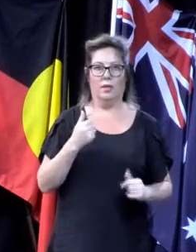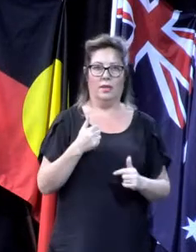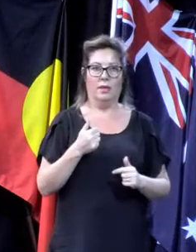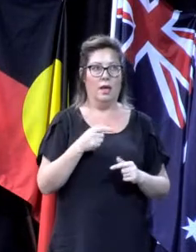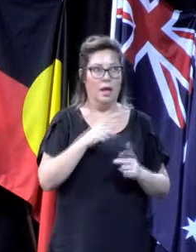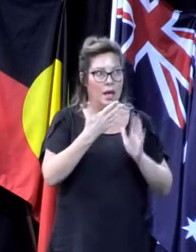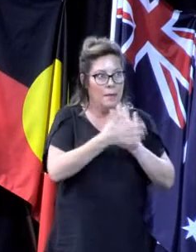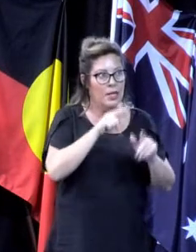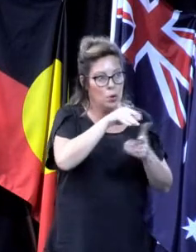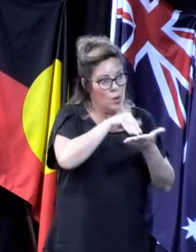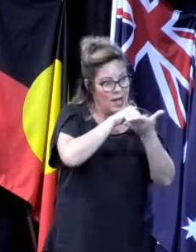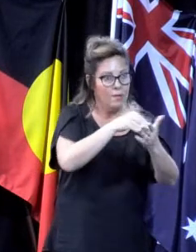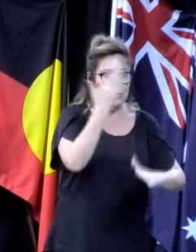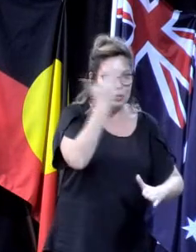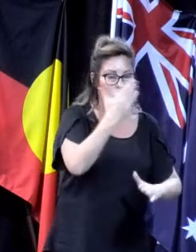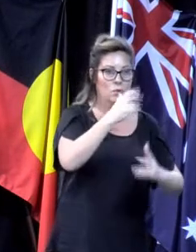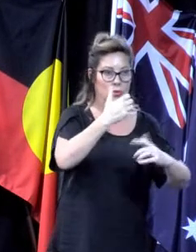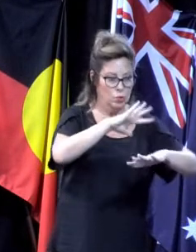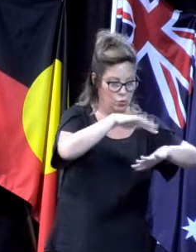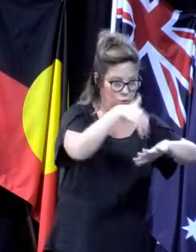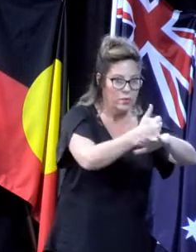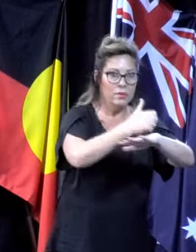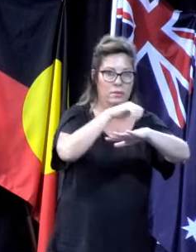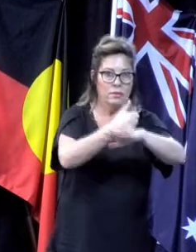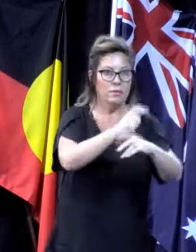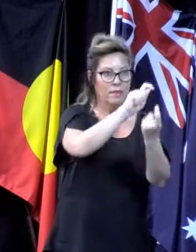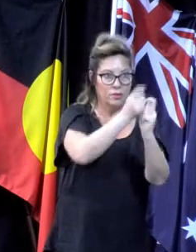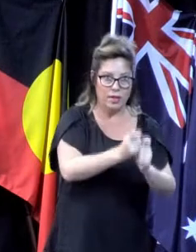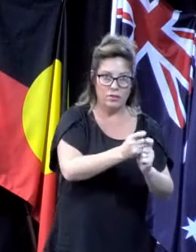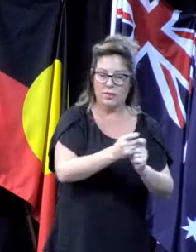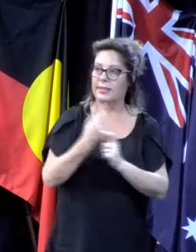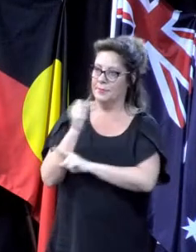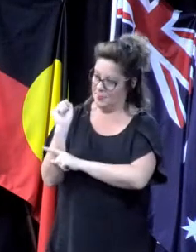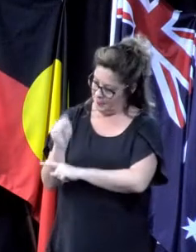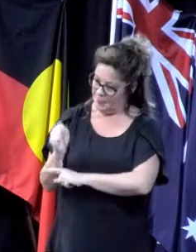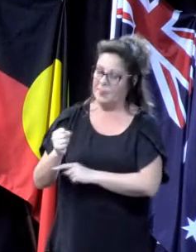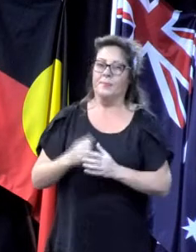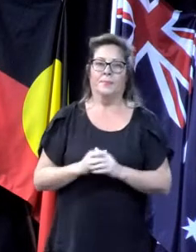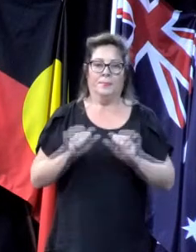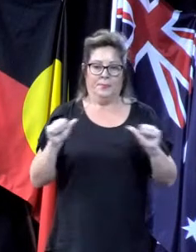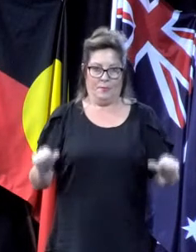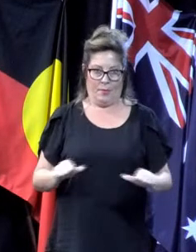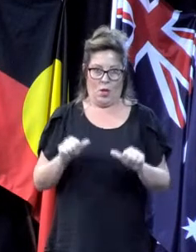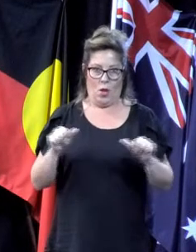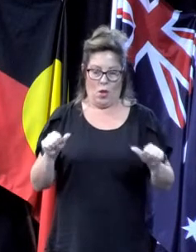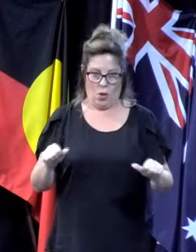Get those adjustments in place and working. Correct. Alright, now, before I move off your background,